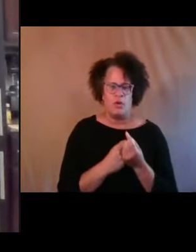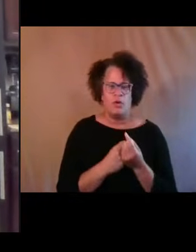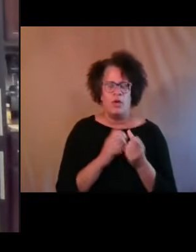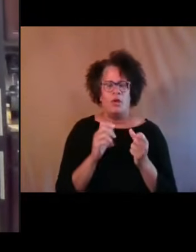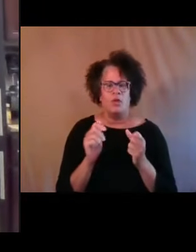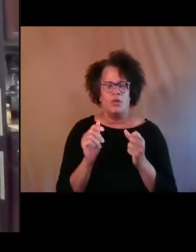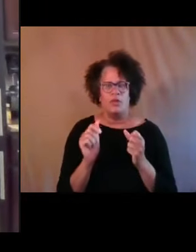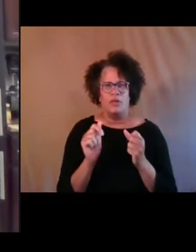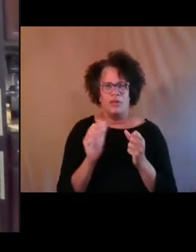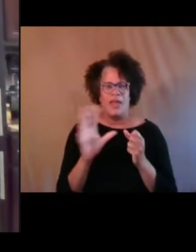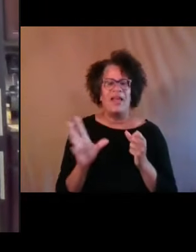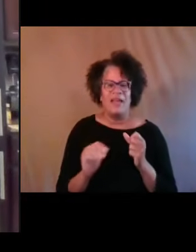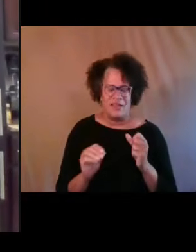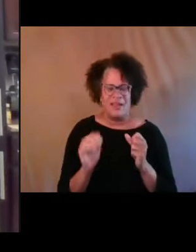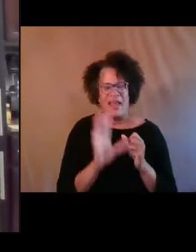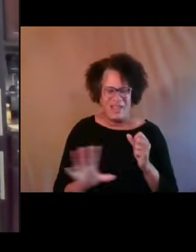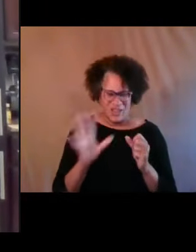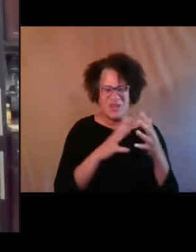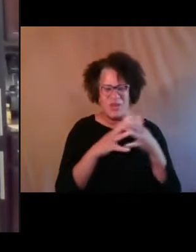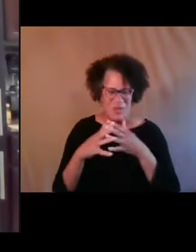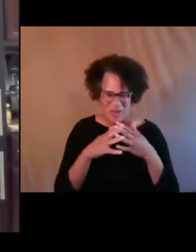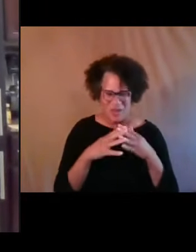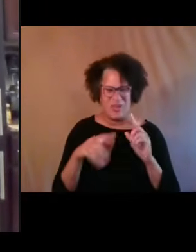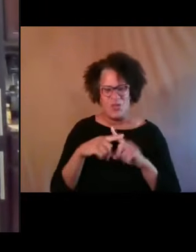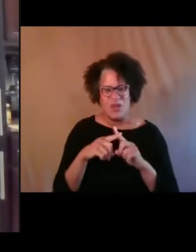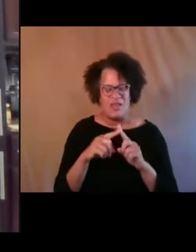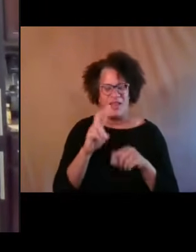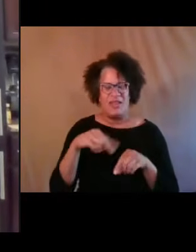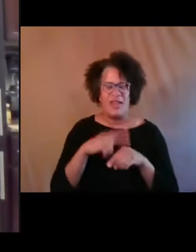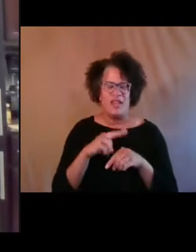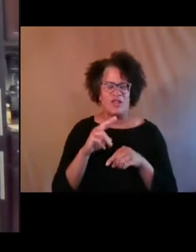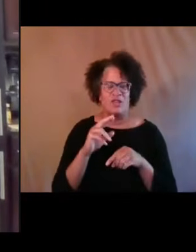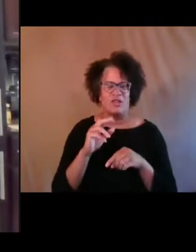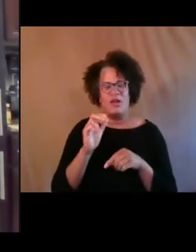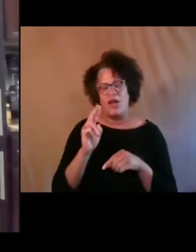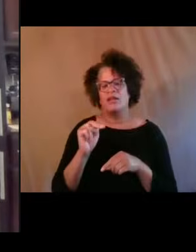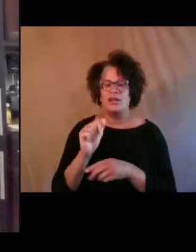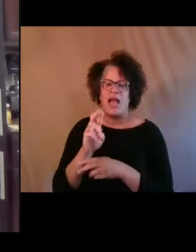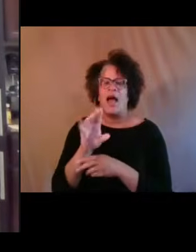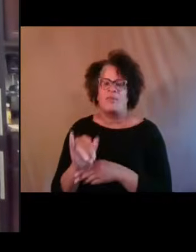and the National Alliance on Mental Illness of New York City or NAMI-NYC.